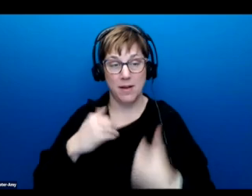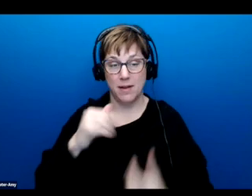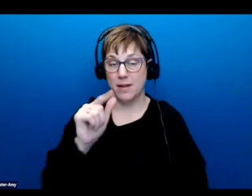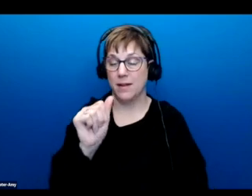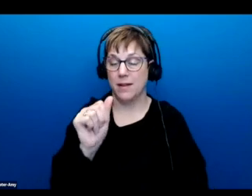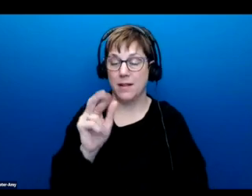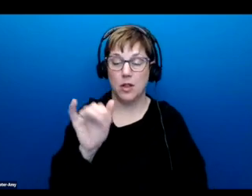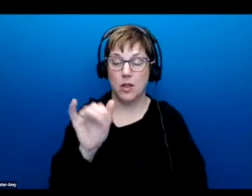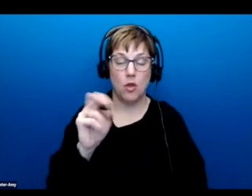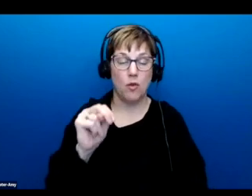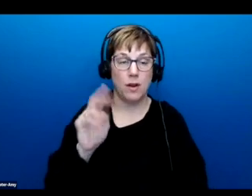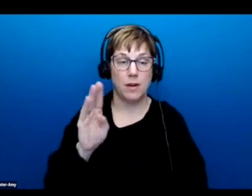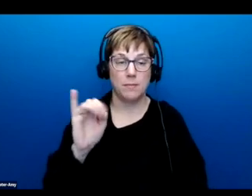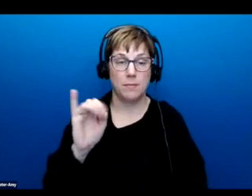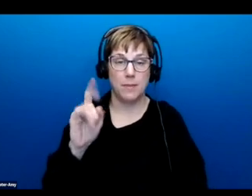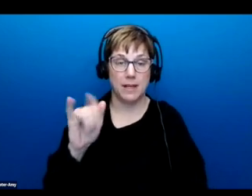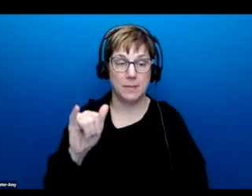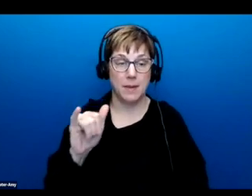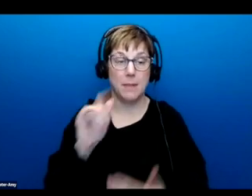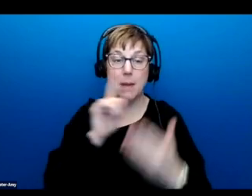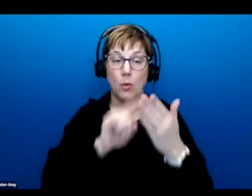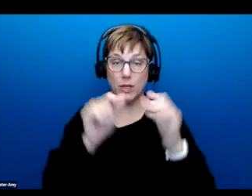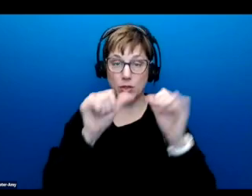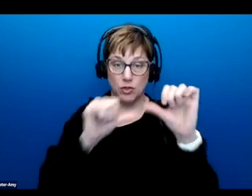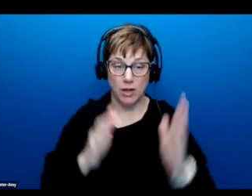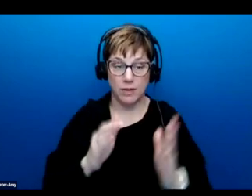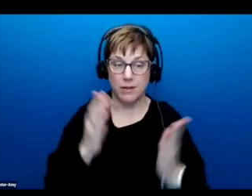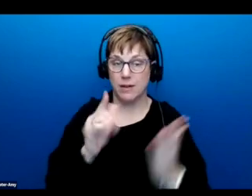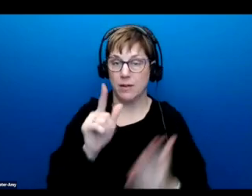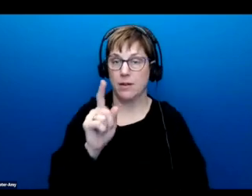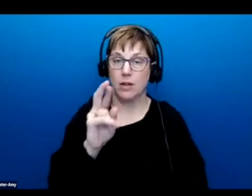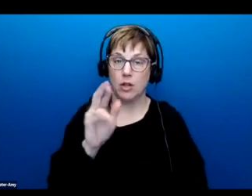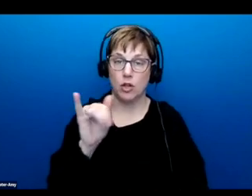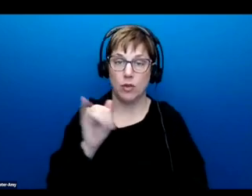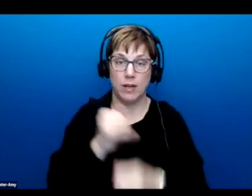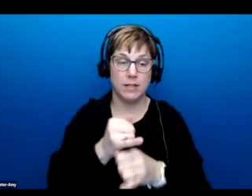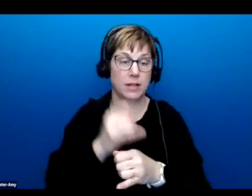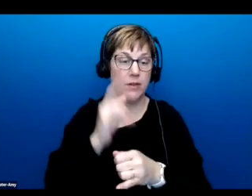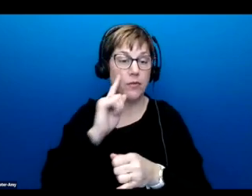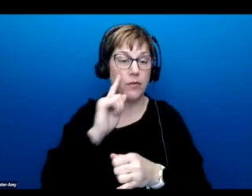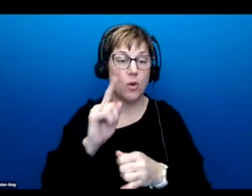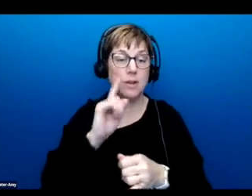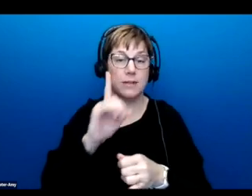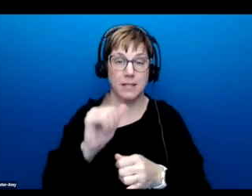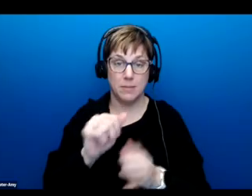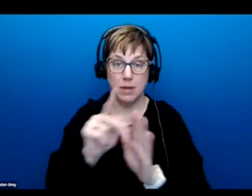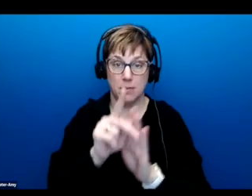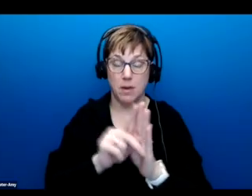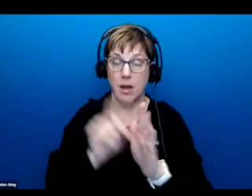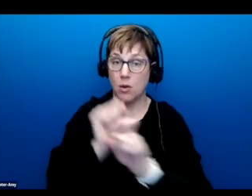I am a research scientist at the Lurie Institute for Disability Policy and work closely with the Community